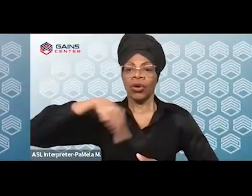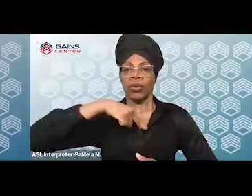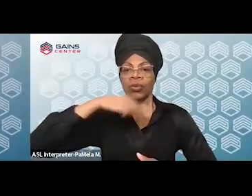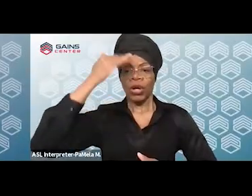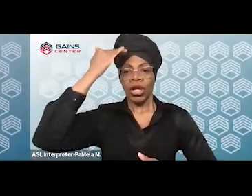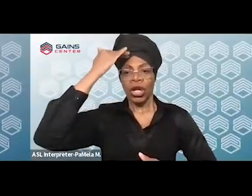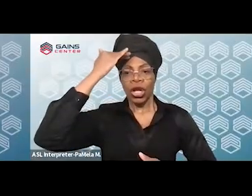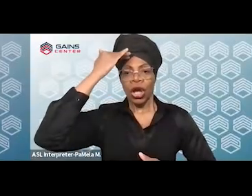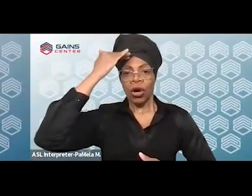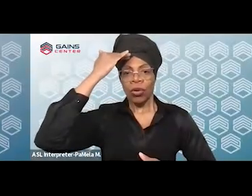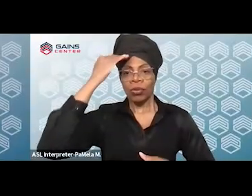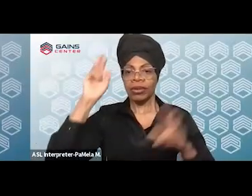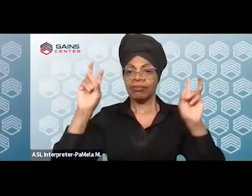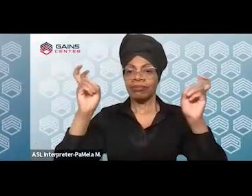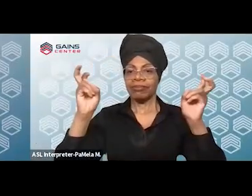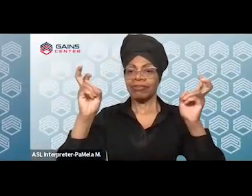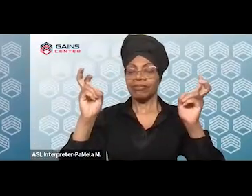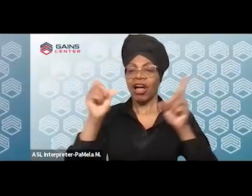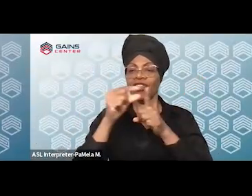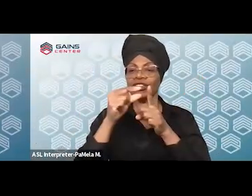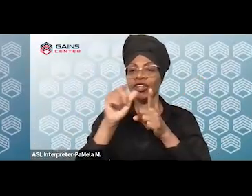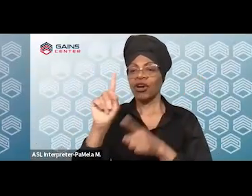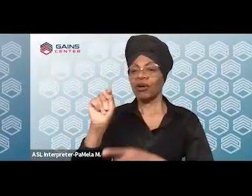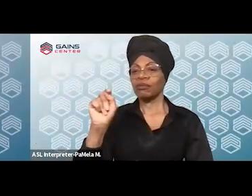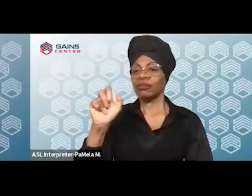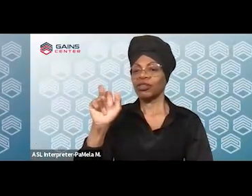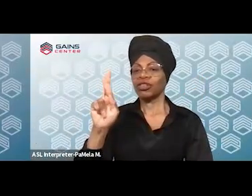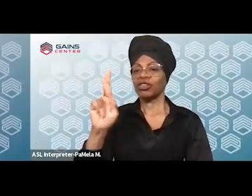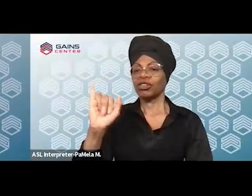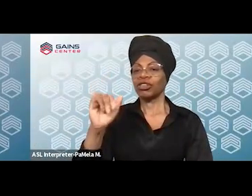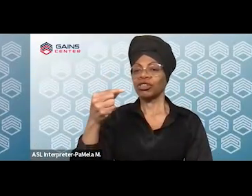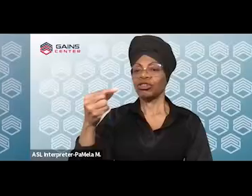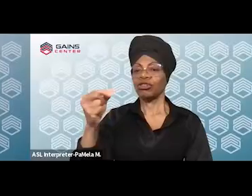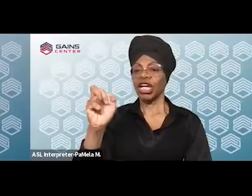we use the term trigger a lot, that individuals can oftentimes